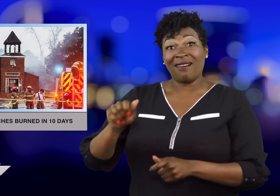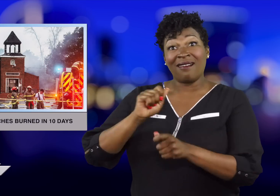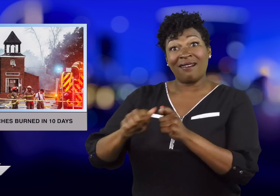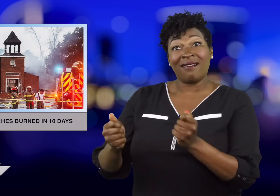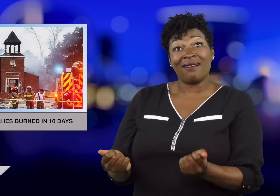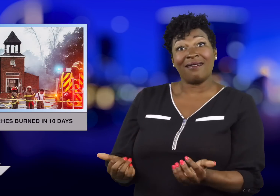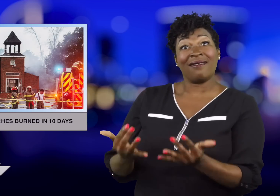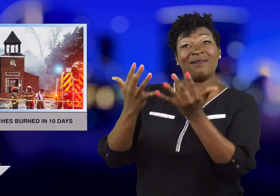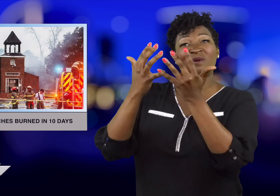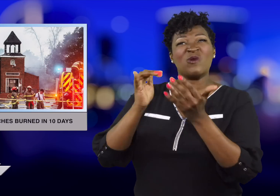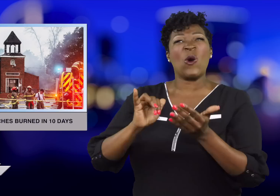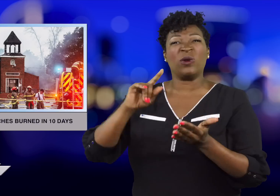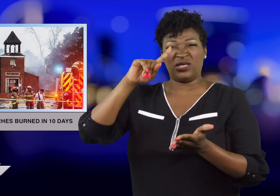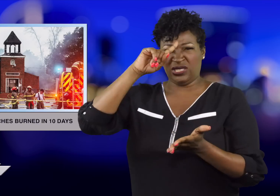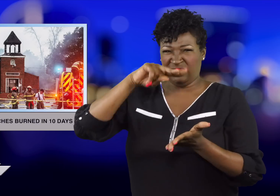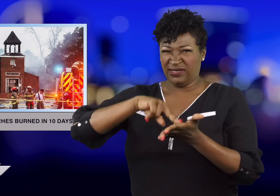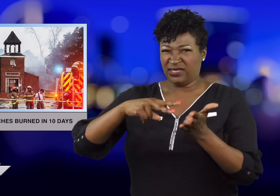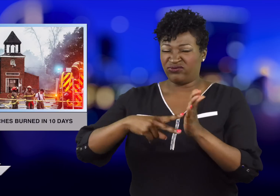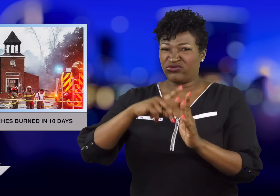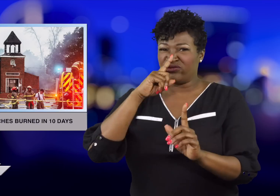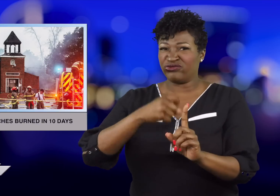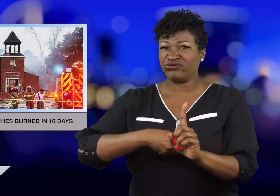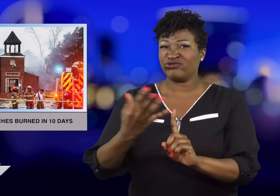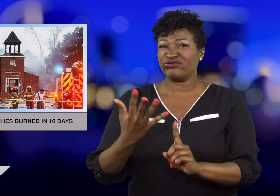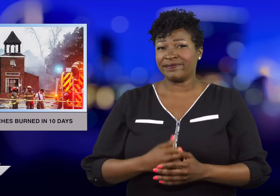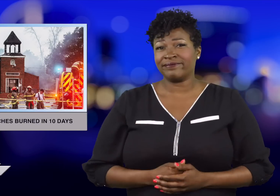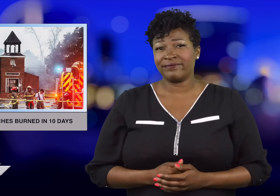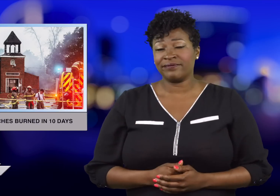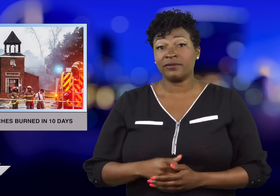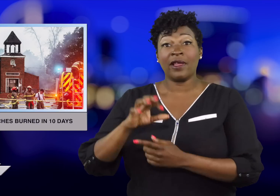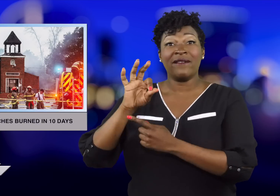That blaze was intentionally set also.